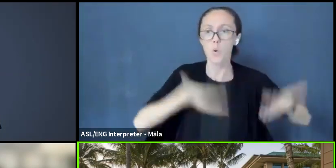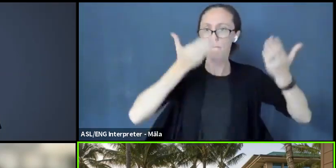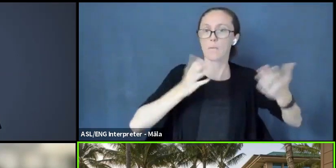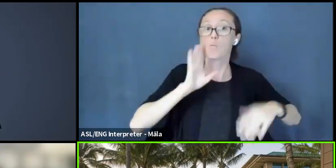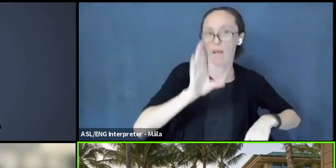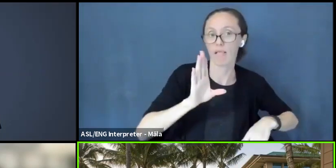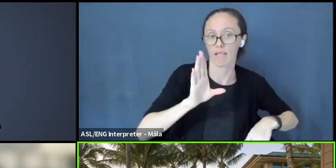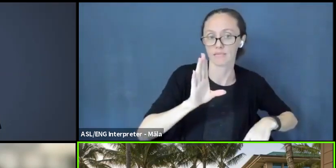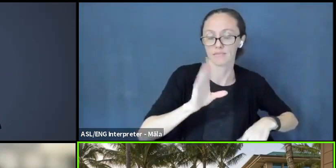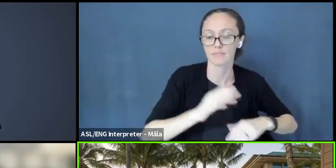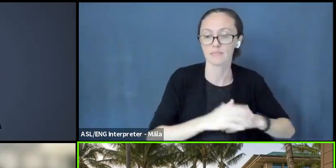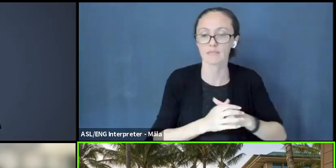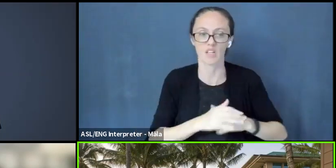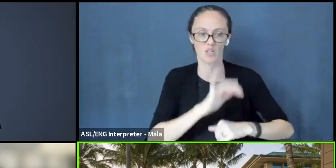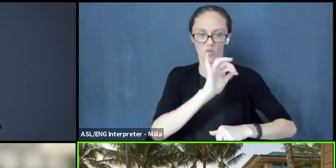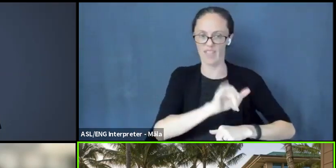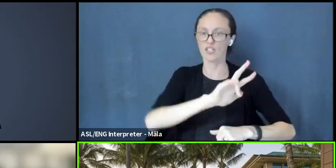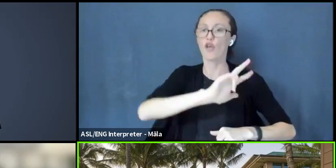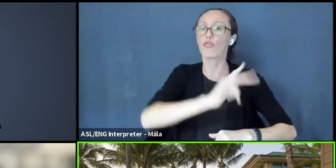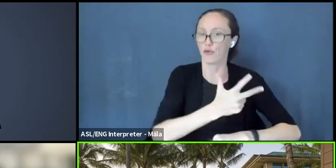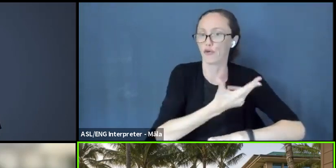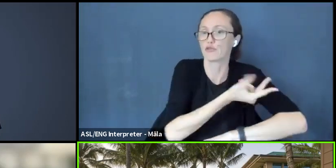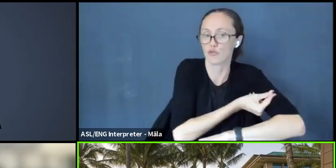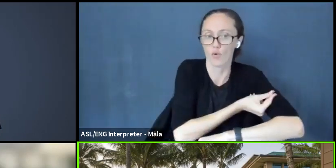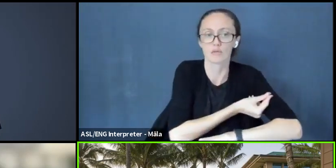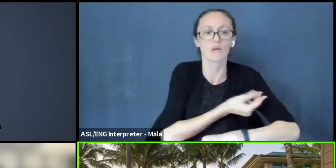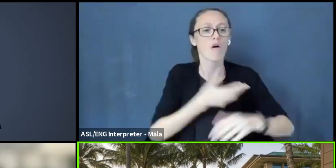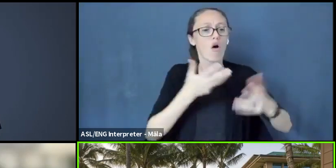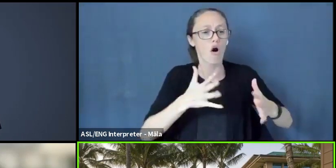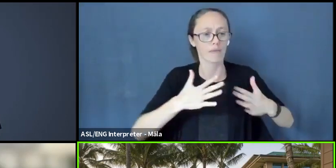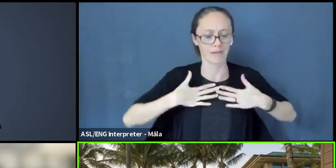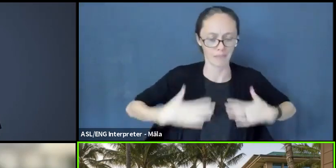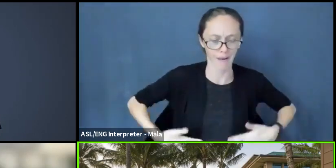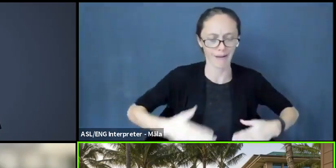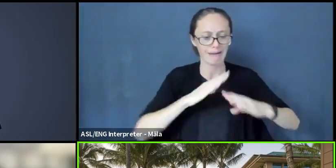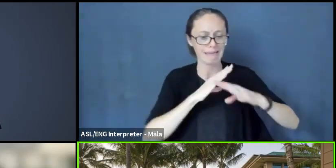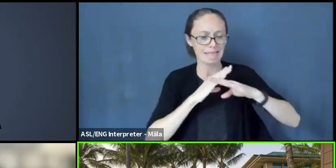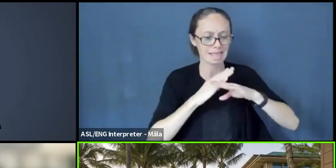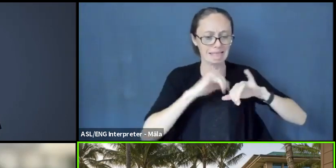So that is the third dose for immunocompromised individuals.